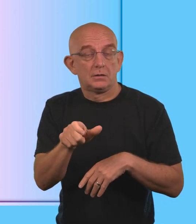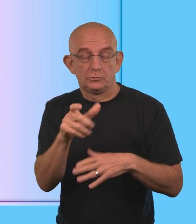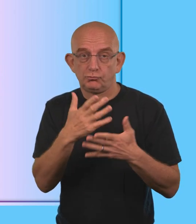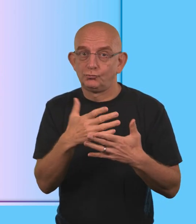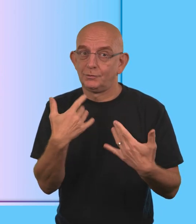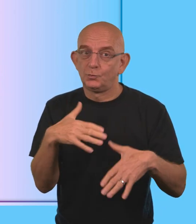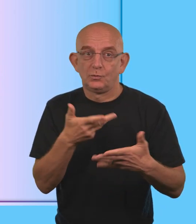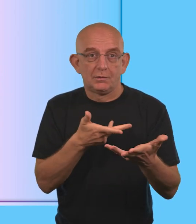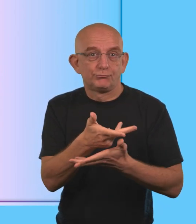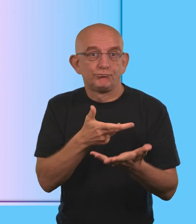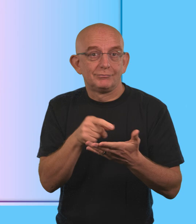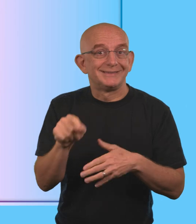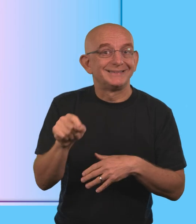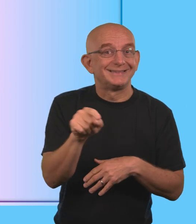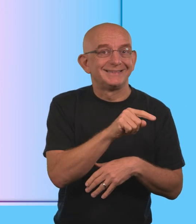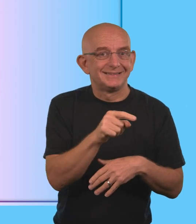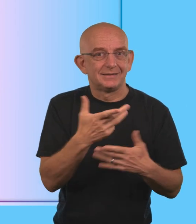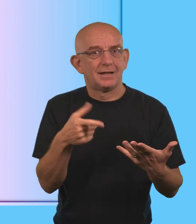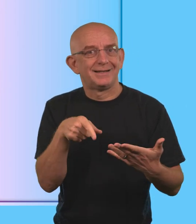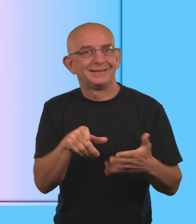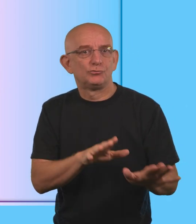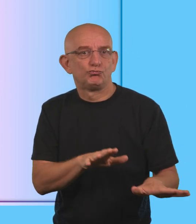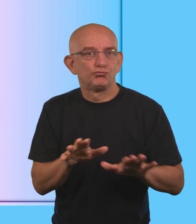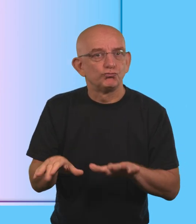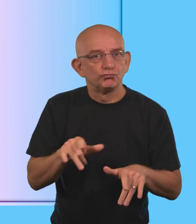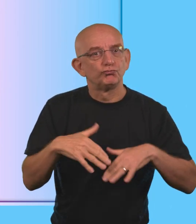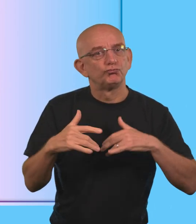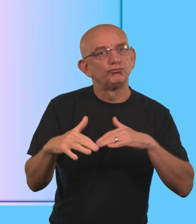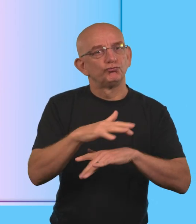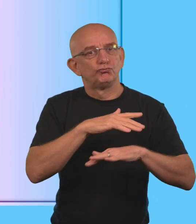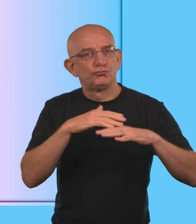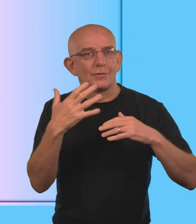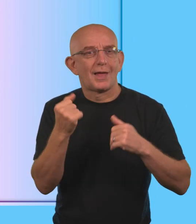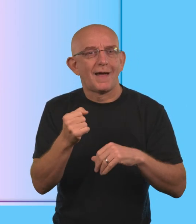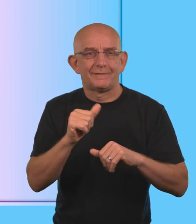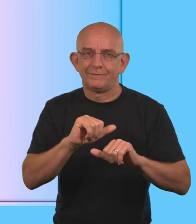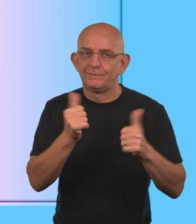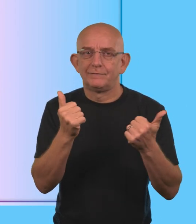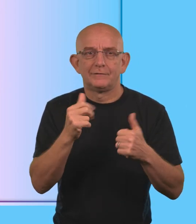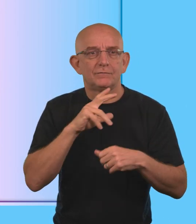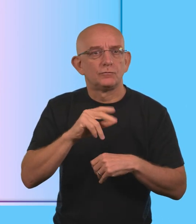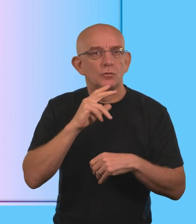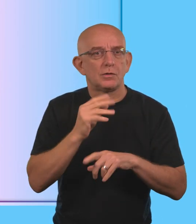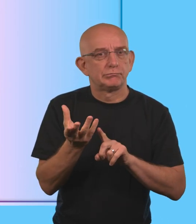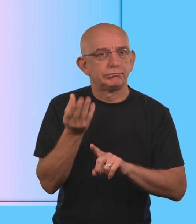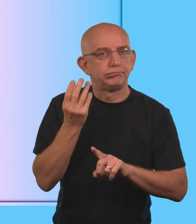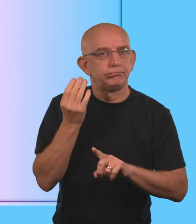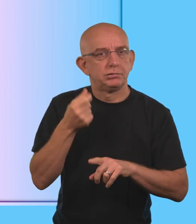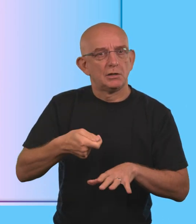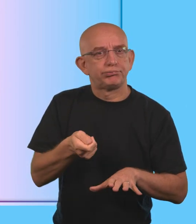And the customers are just very entertaining, and the game itself has a very cozy and chill vibe, with some amazing voice acting.